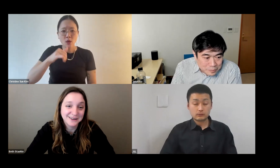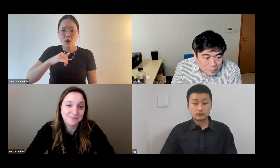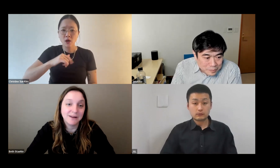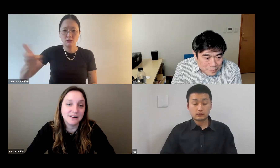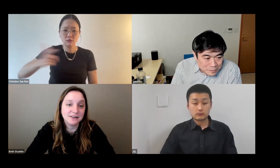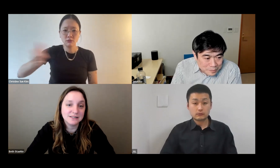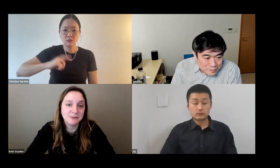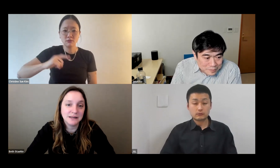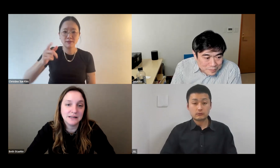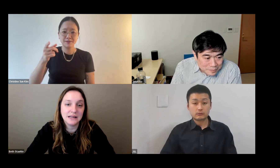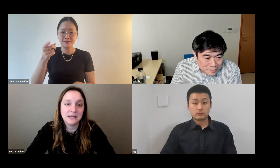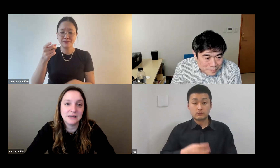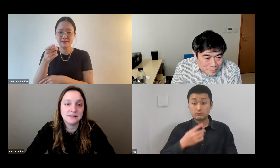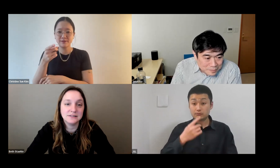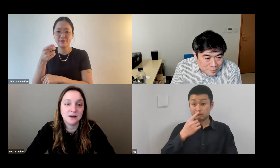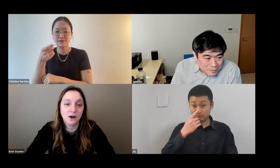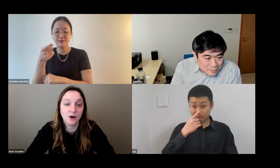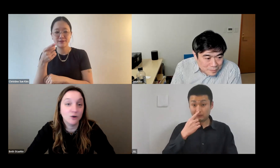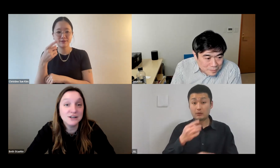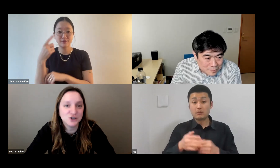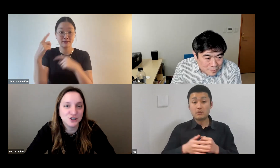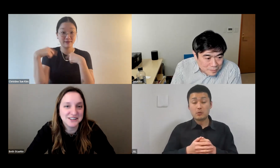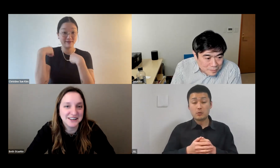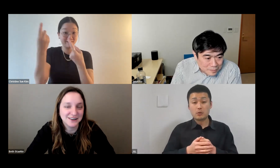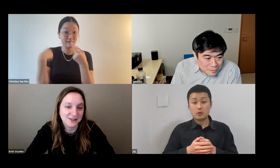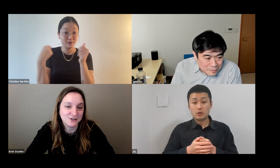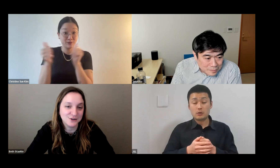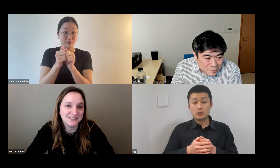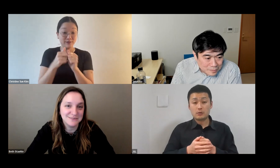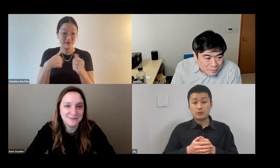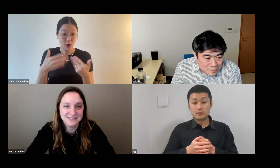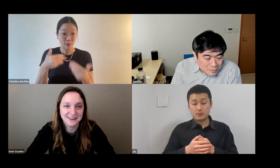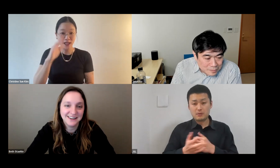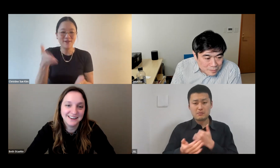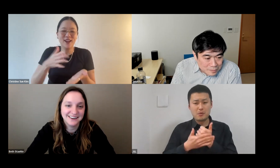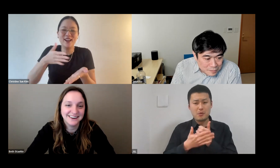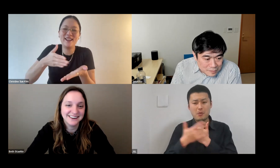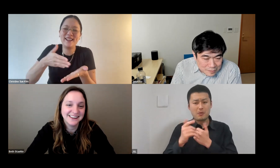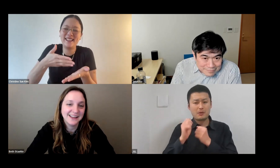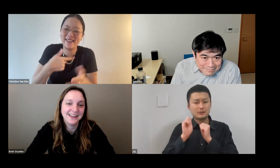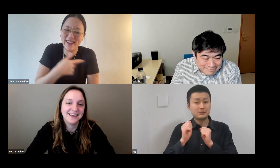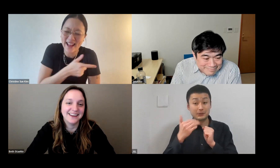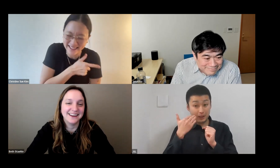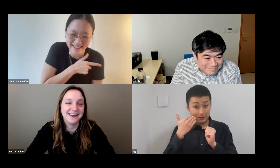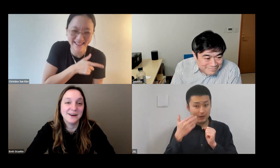My husband is a great turn taker. As you can see me signing here.